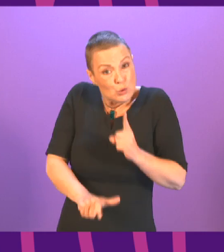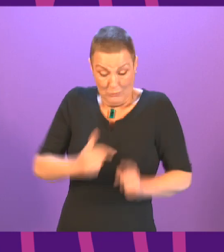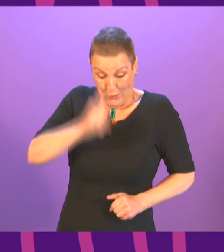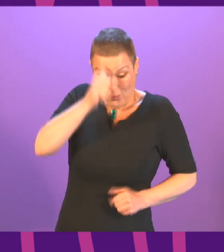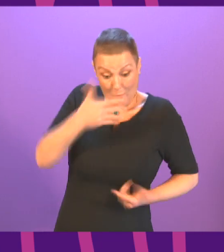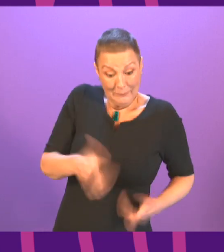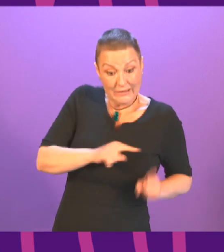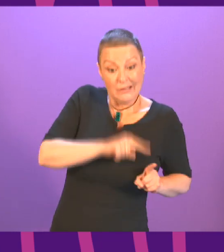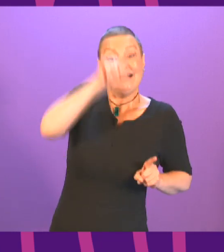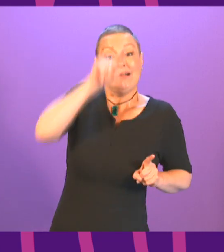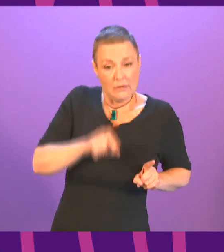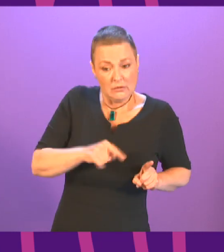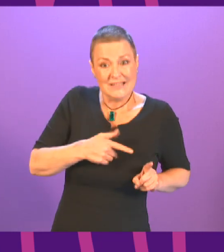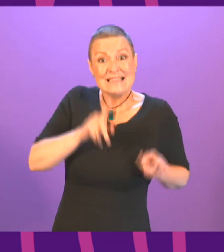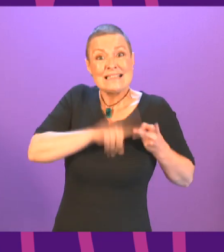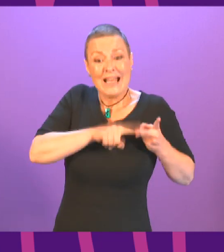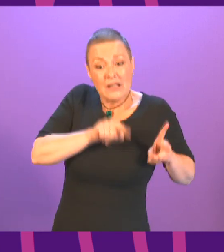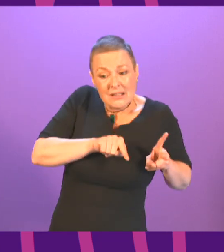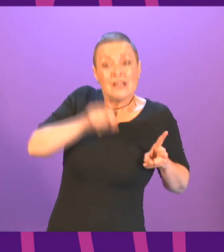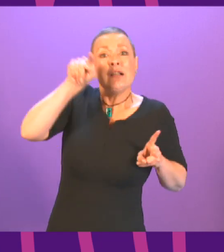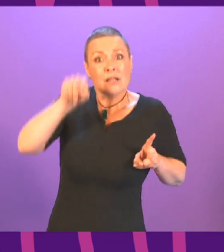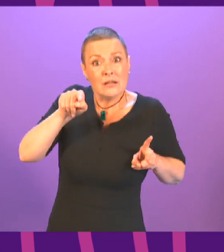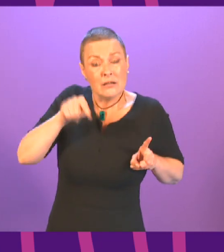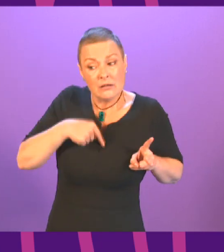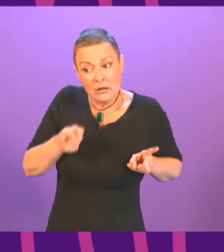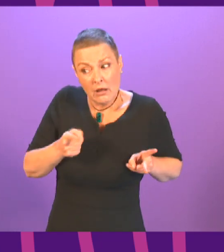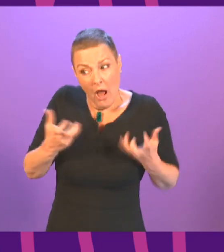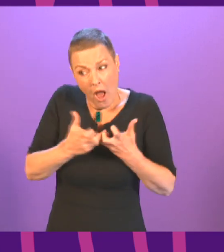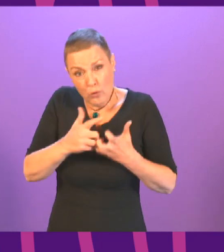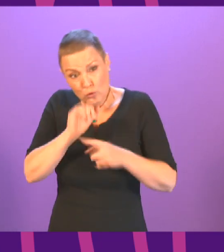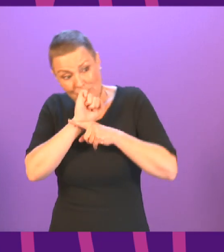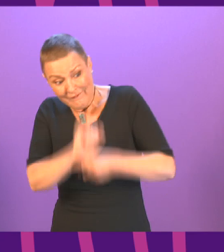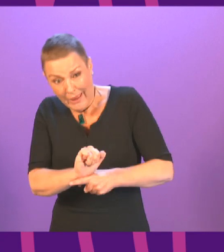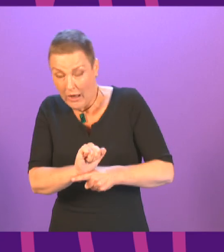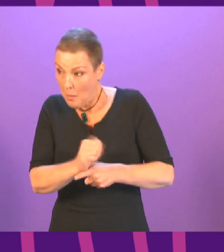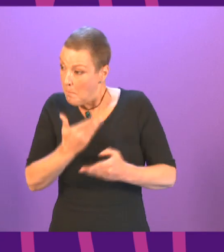ensure that the second wave of the pandemic does not bring a second wave of stress and